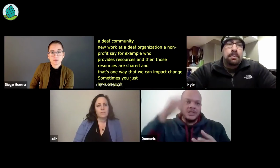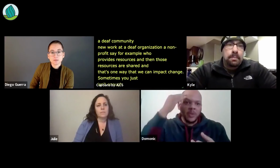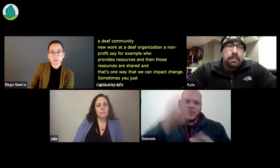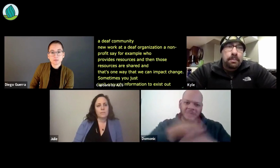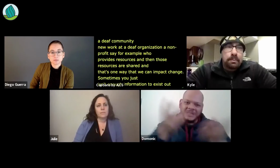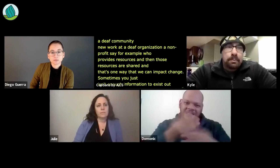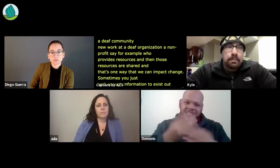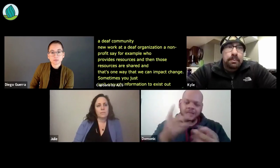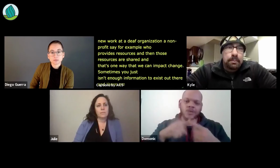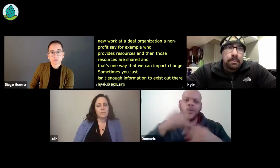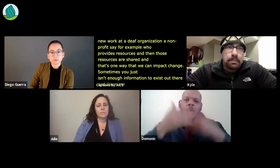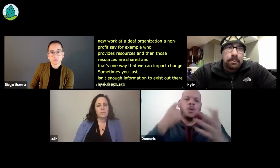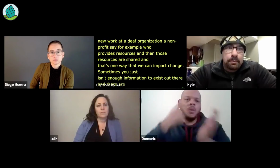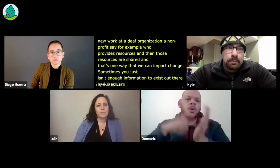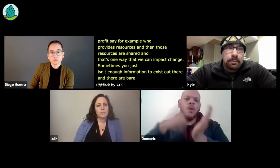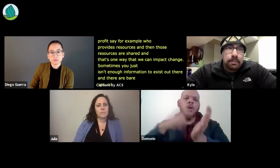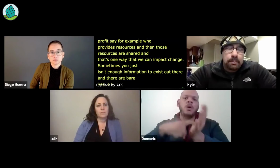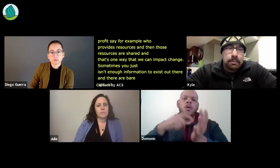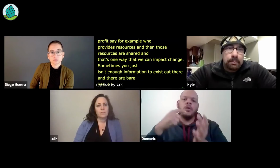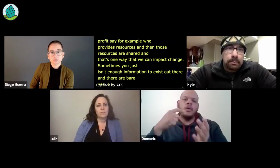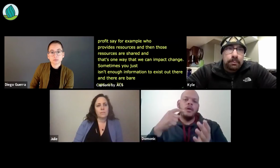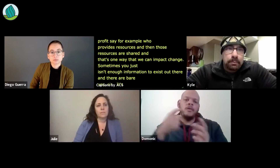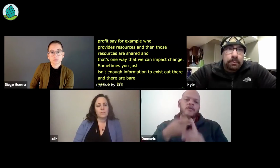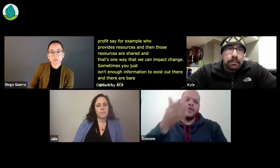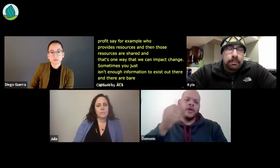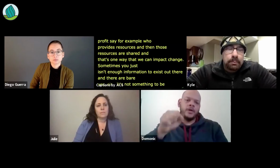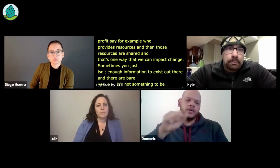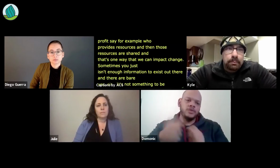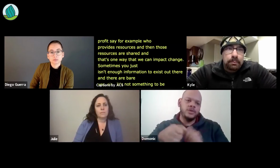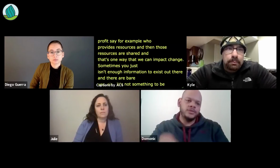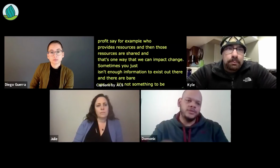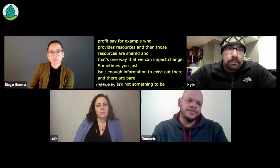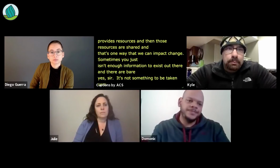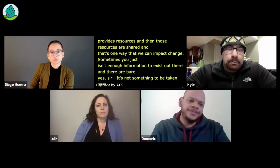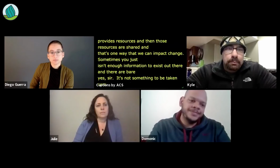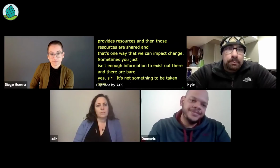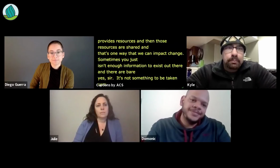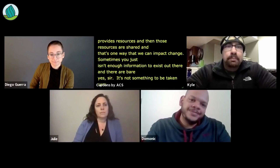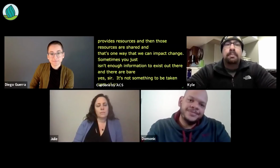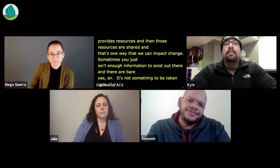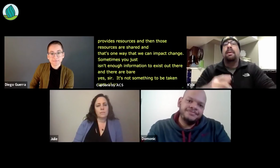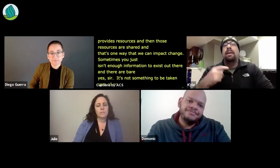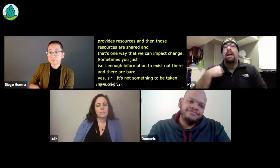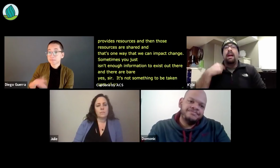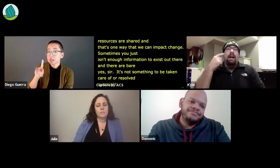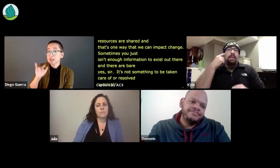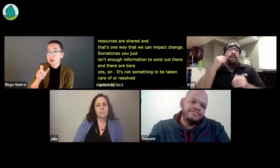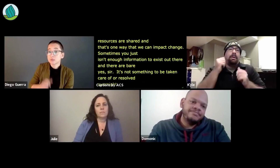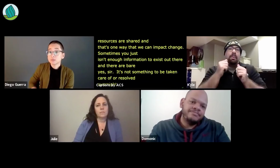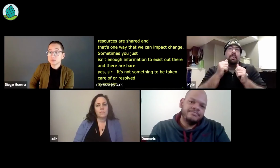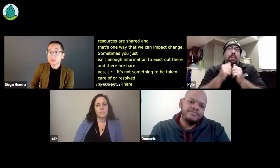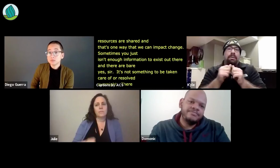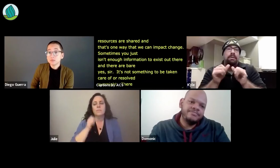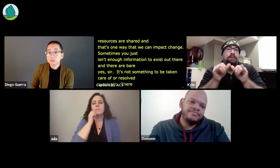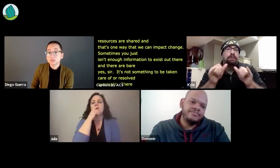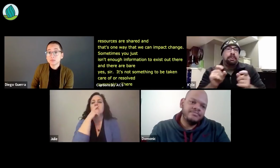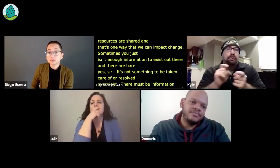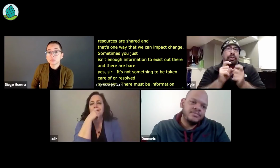information that must be shared with the community. And as we keep an eye on that, that will induce change. This is Kyle.